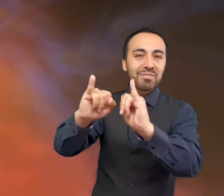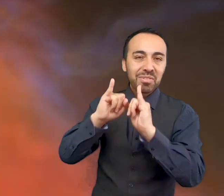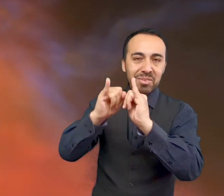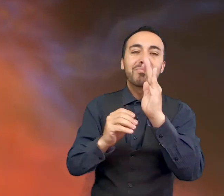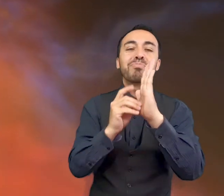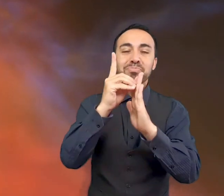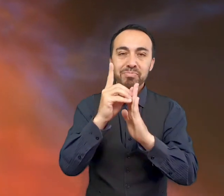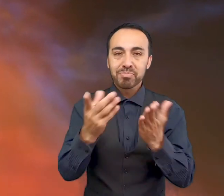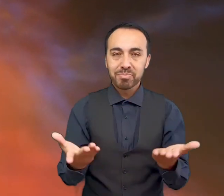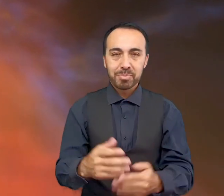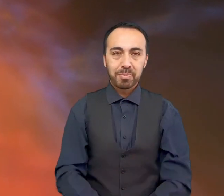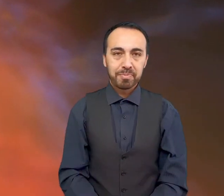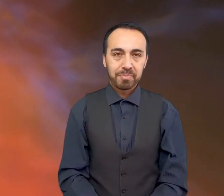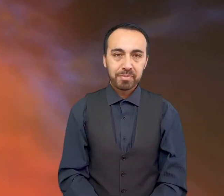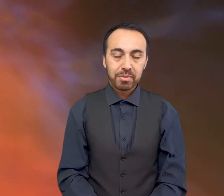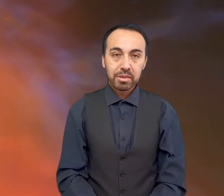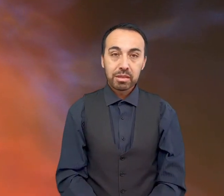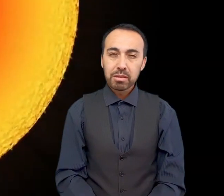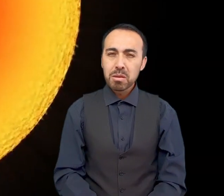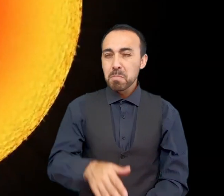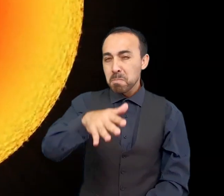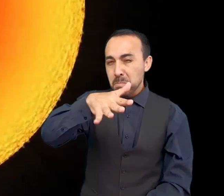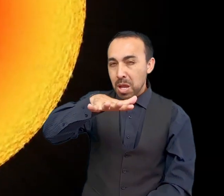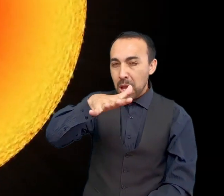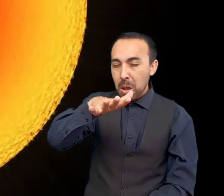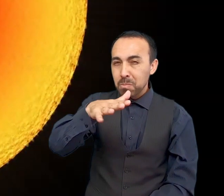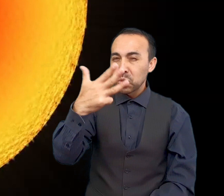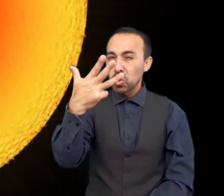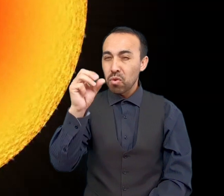For about 90% of their lifetime, stars burn hydrogen into helium in